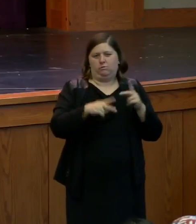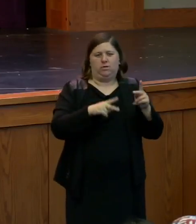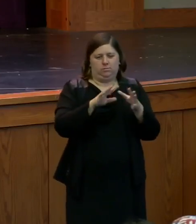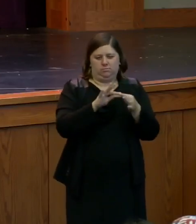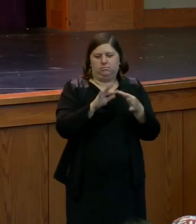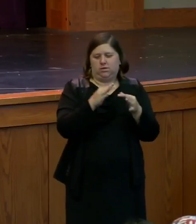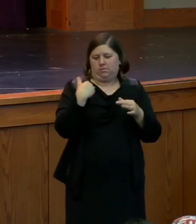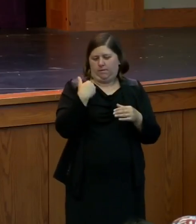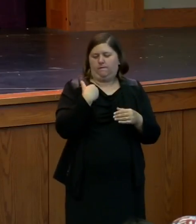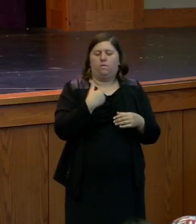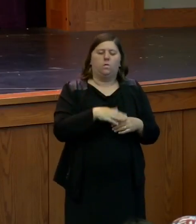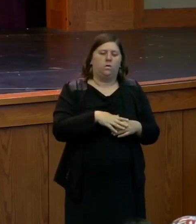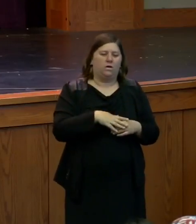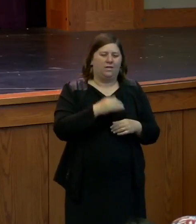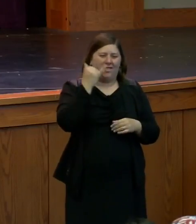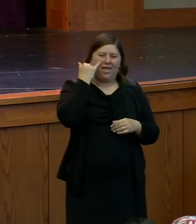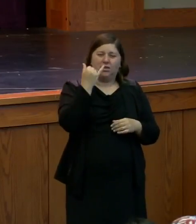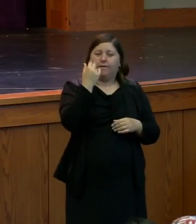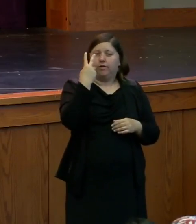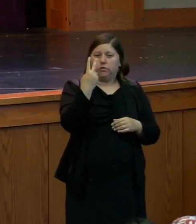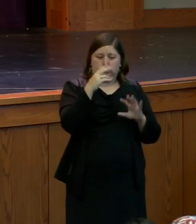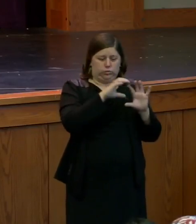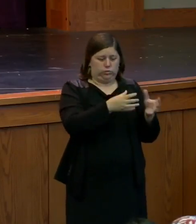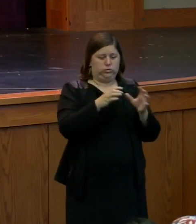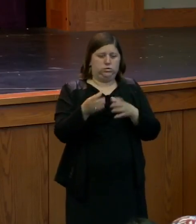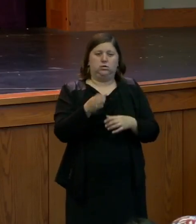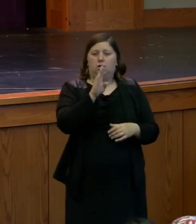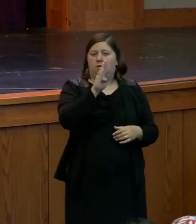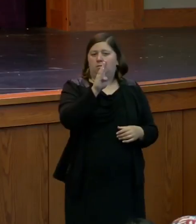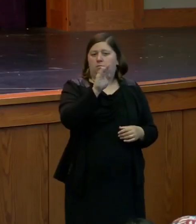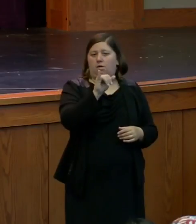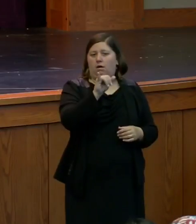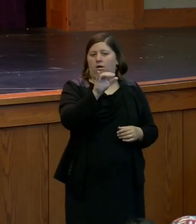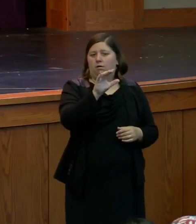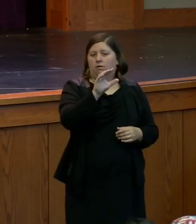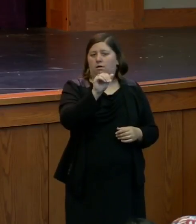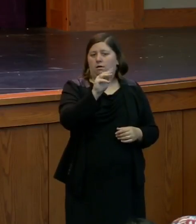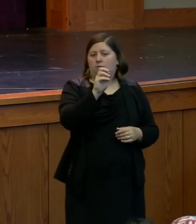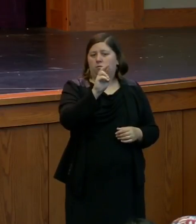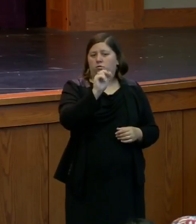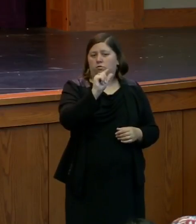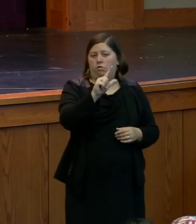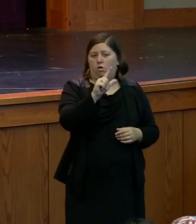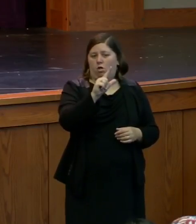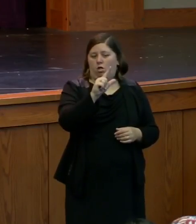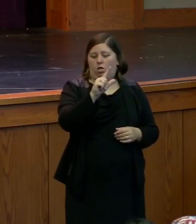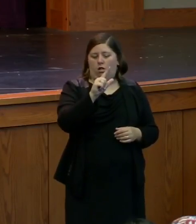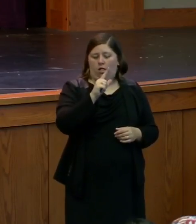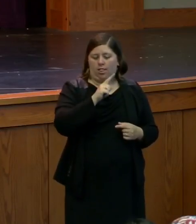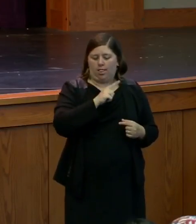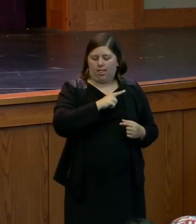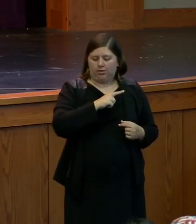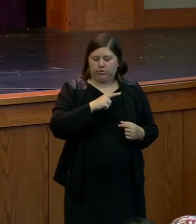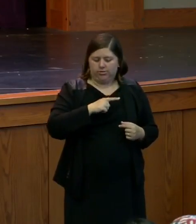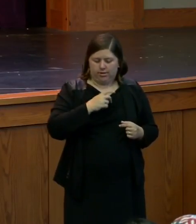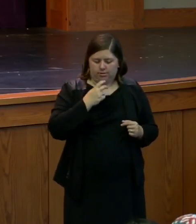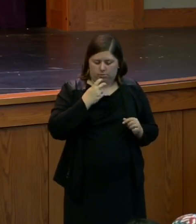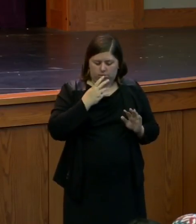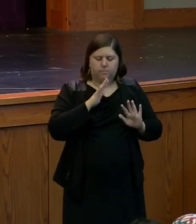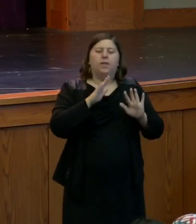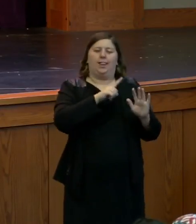THE IDEA OF A BICAMERAL LEGISLATURE